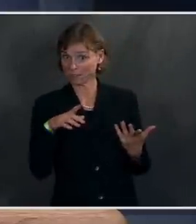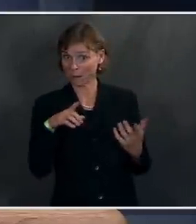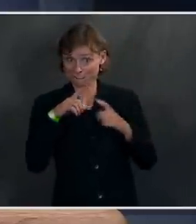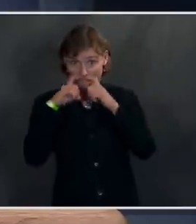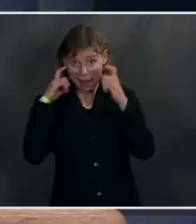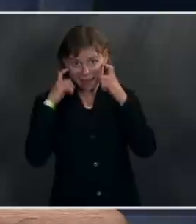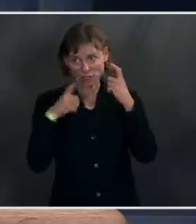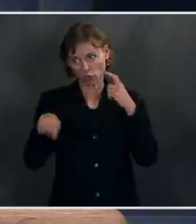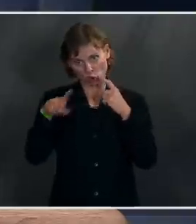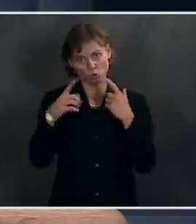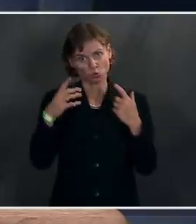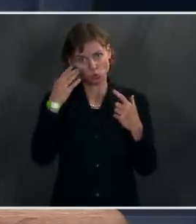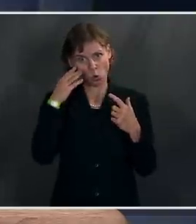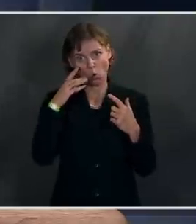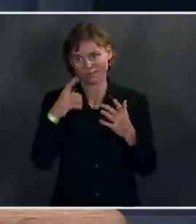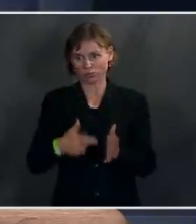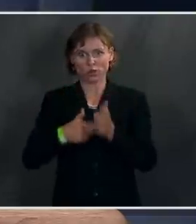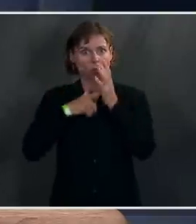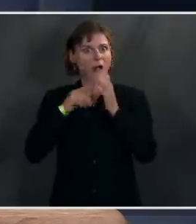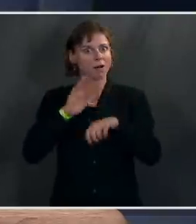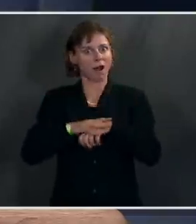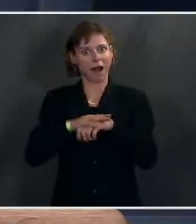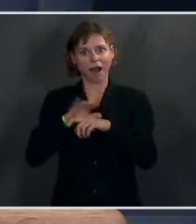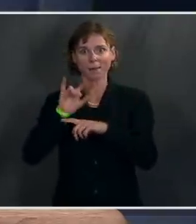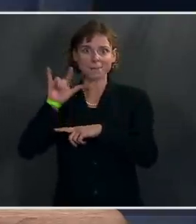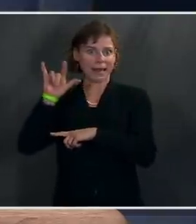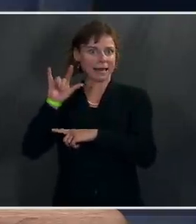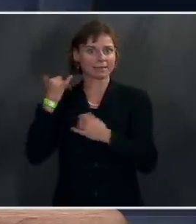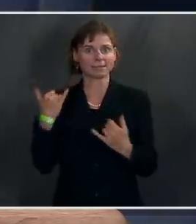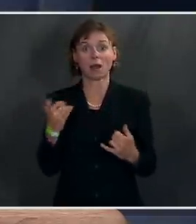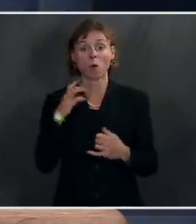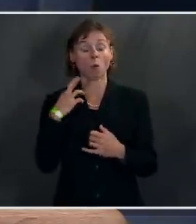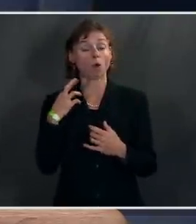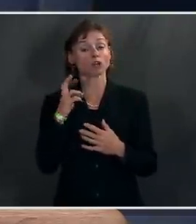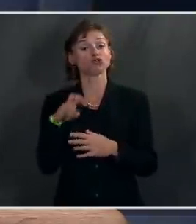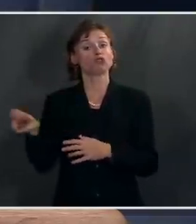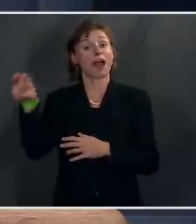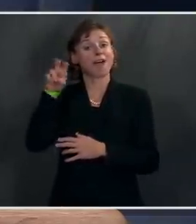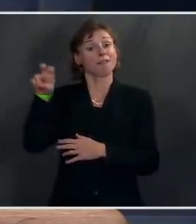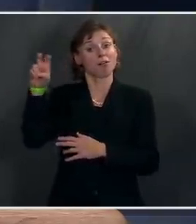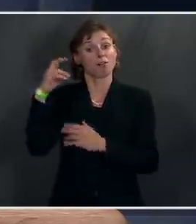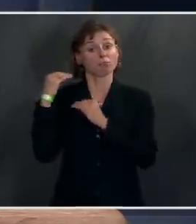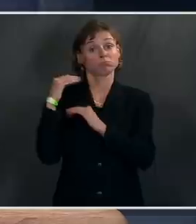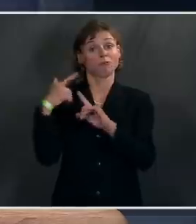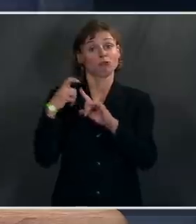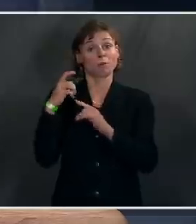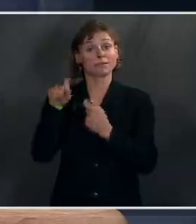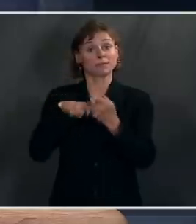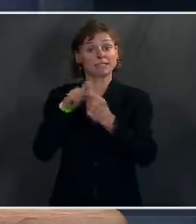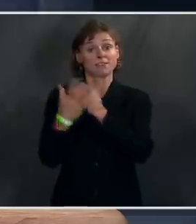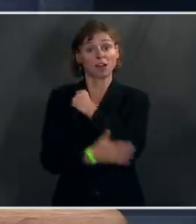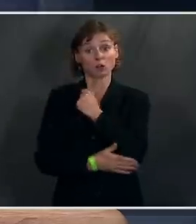is now required on planes or travel restrictions from certain countries in order to keep the American people safe. And certainly --